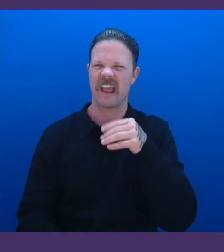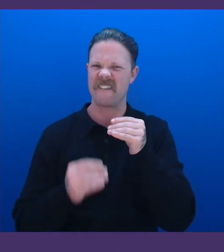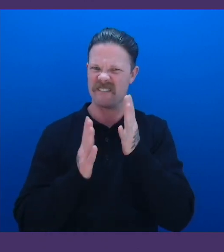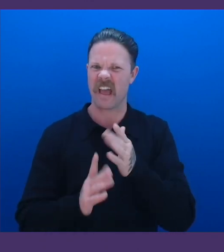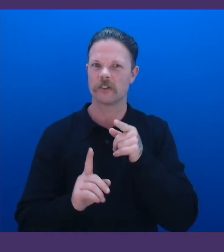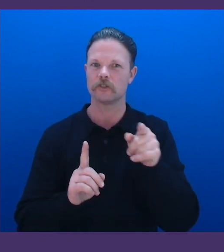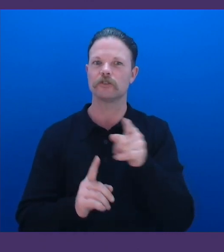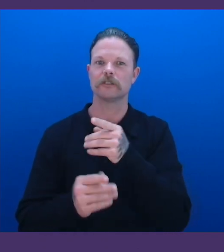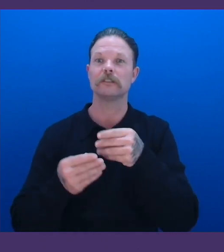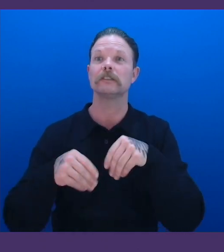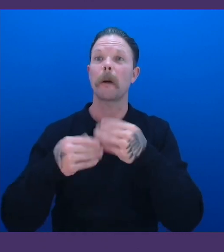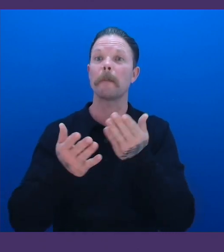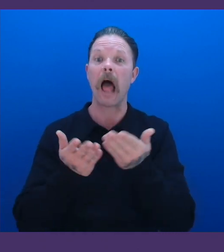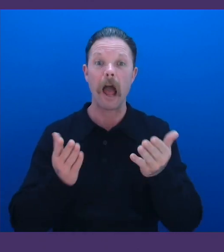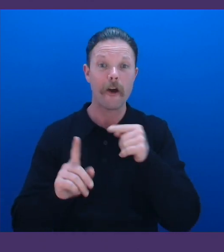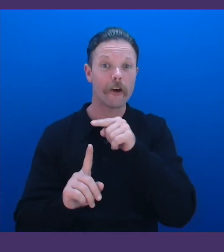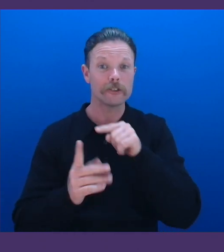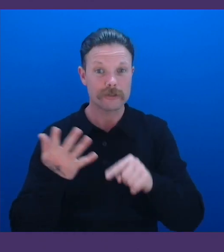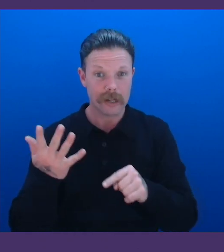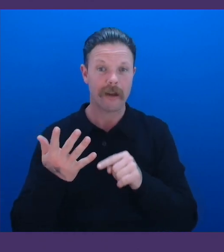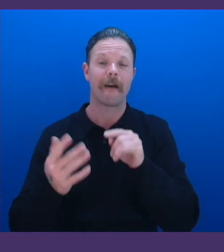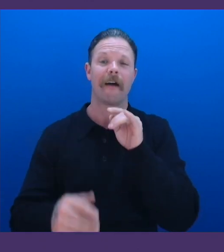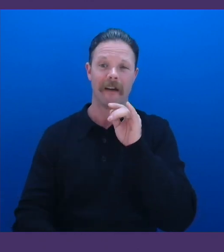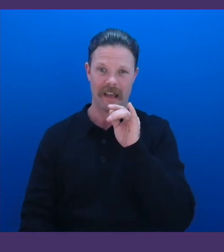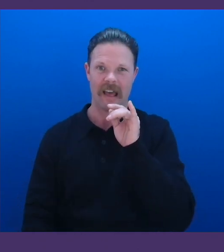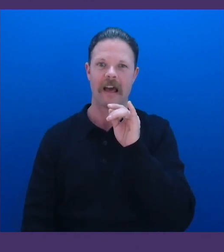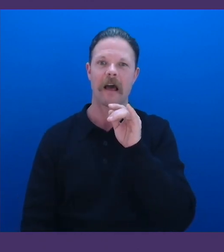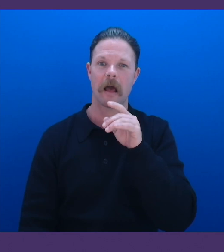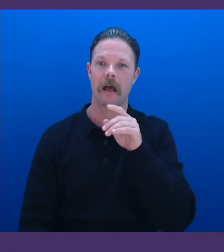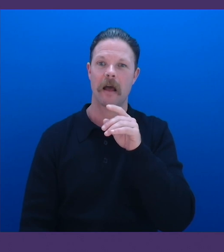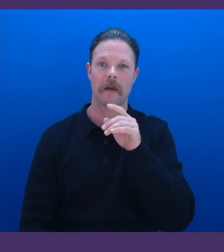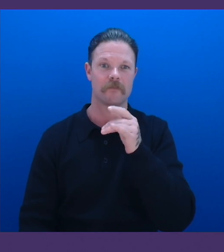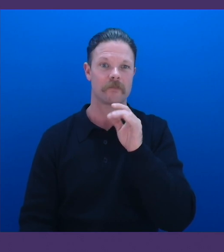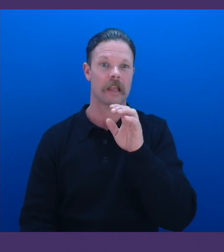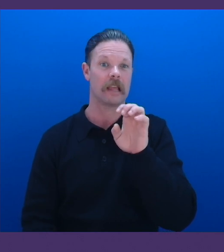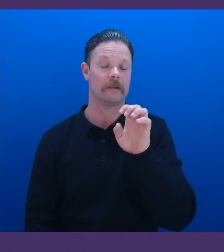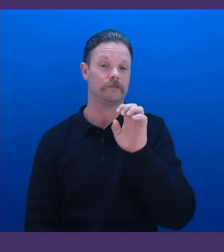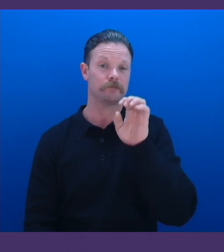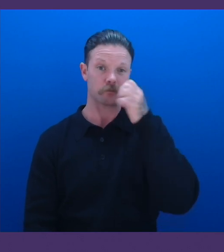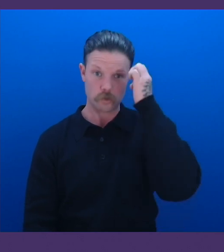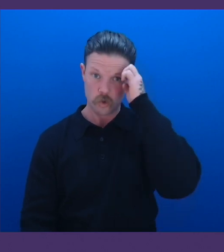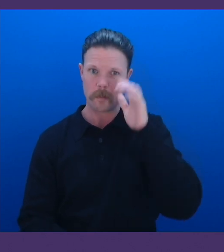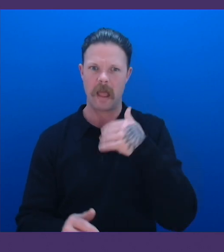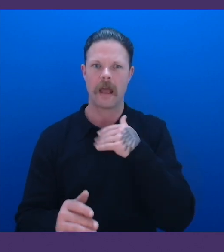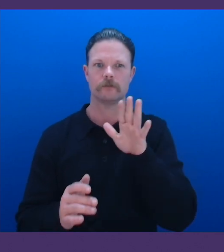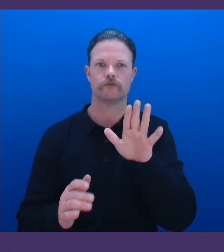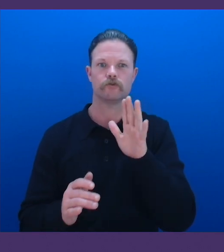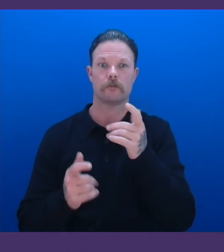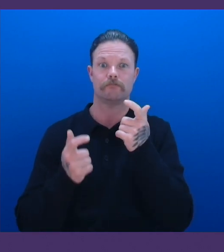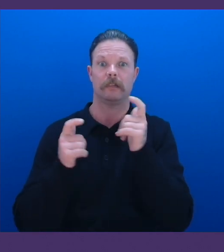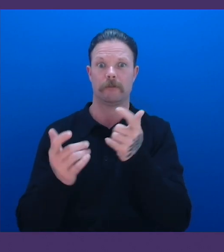they have really a magnificent purchasing power. So, everyone that wants to sell to them, they also now need